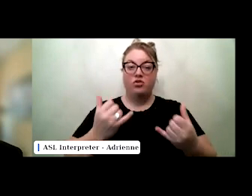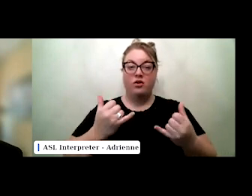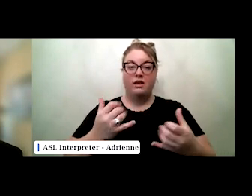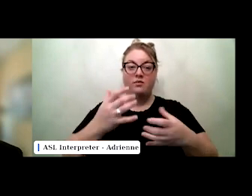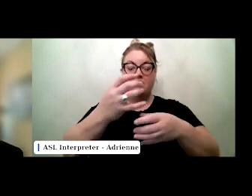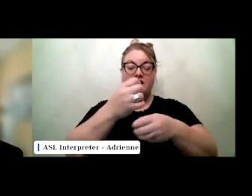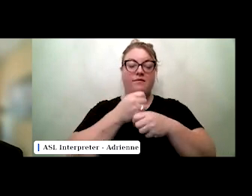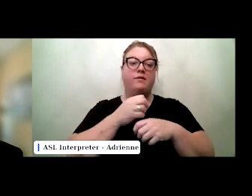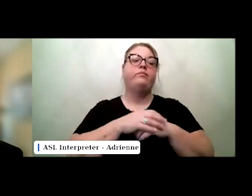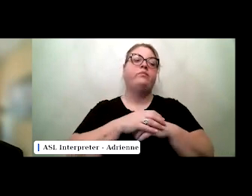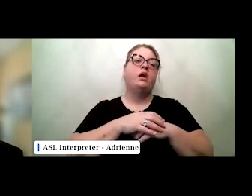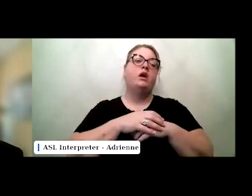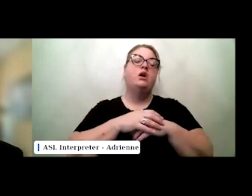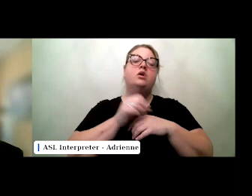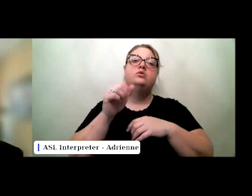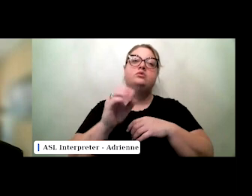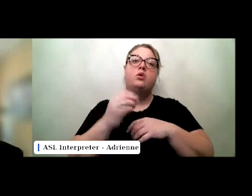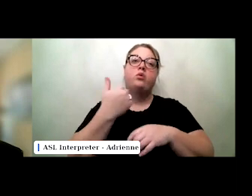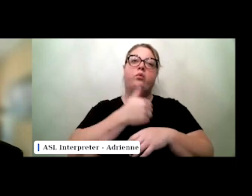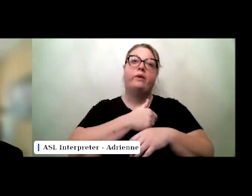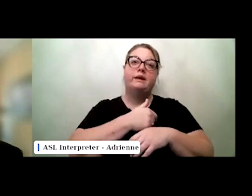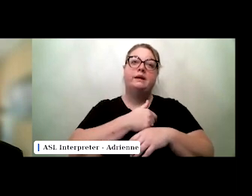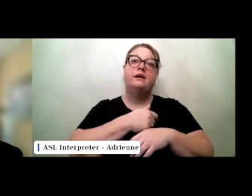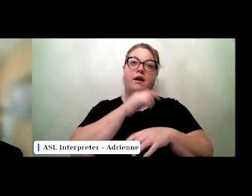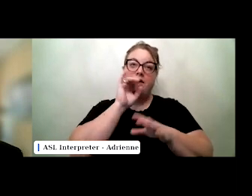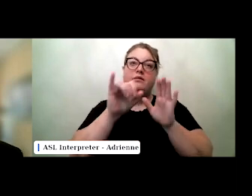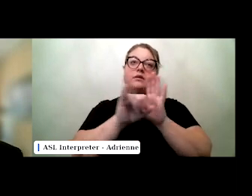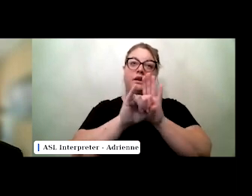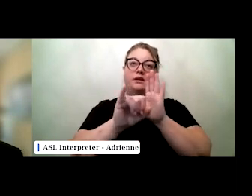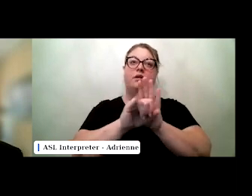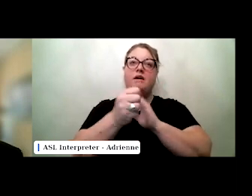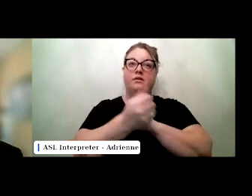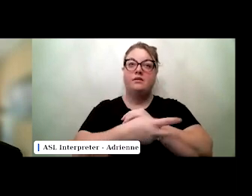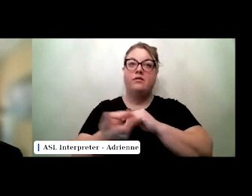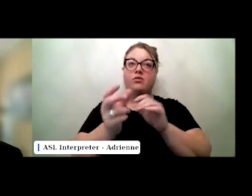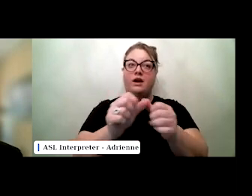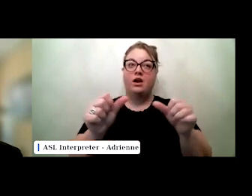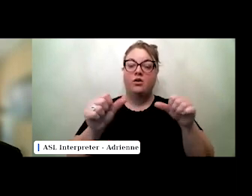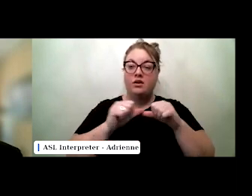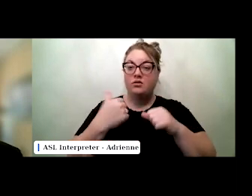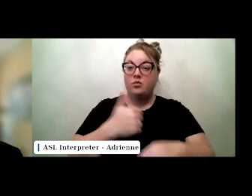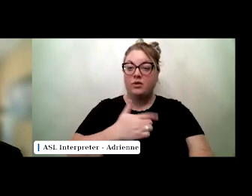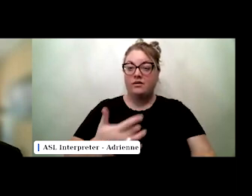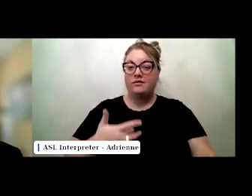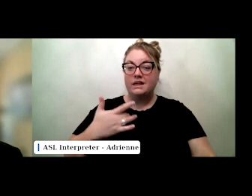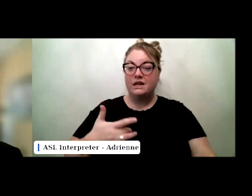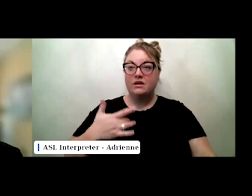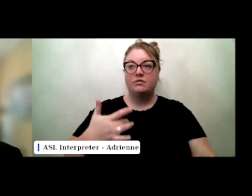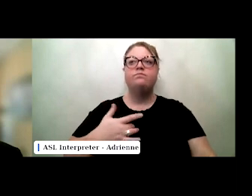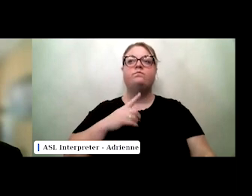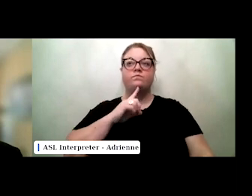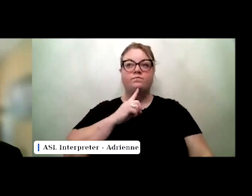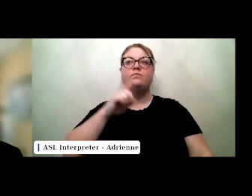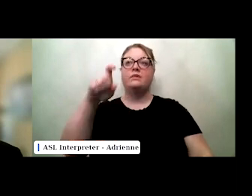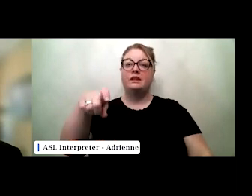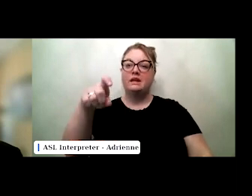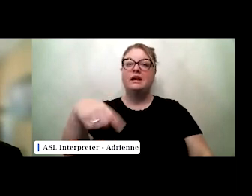And so we we identify several areas where we feel, there's a need for.